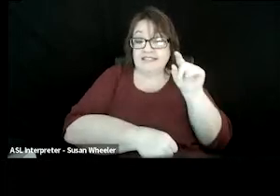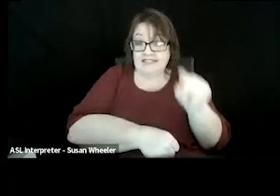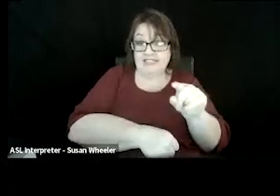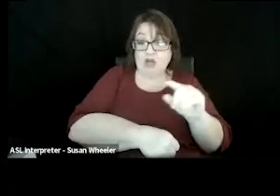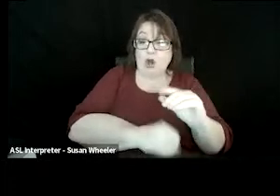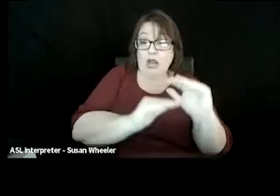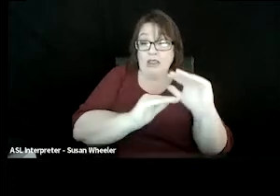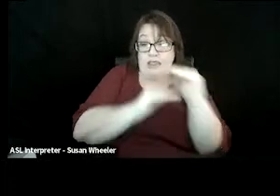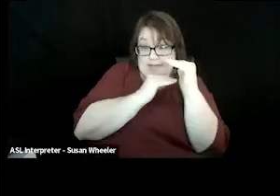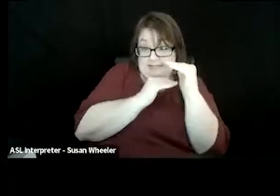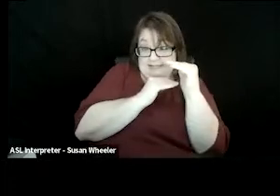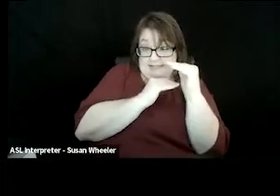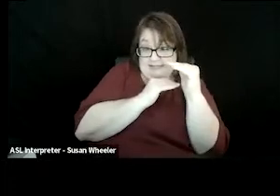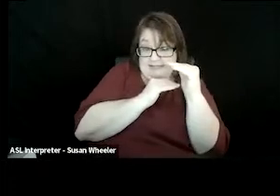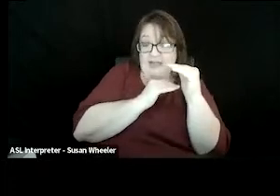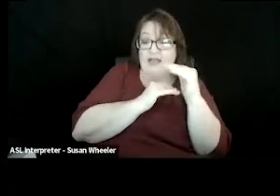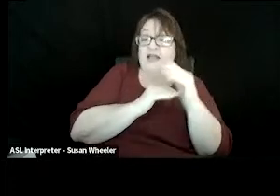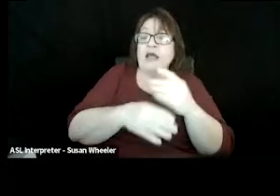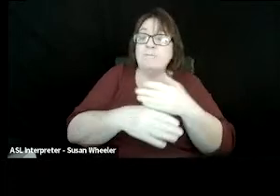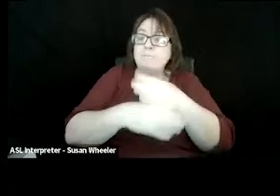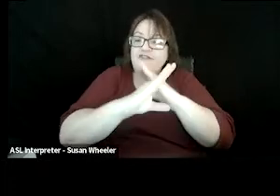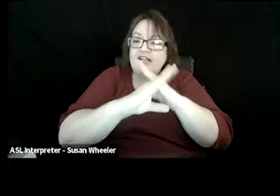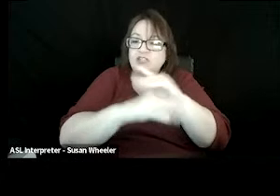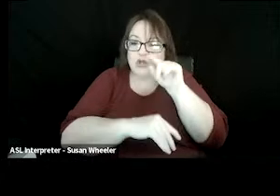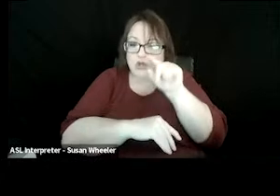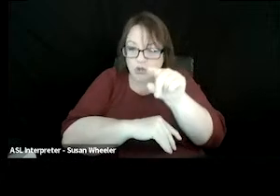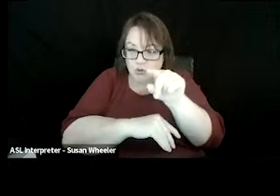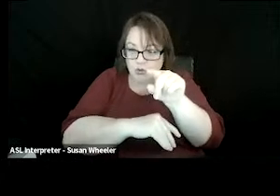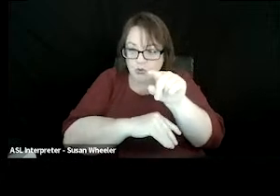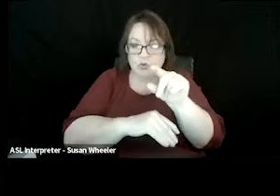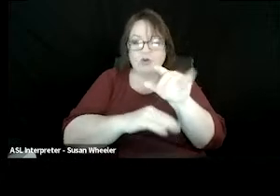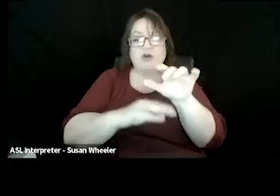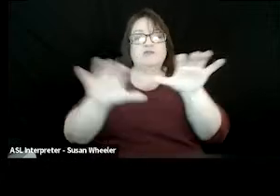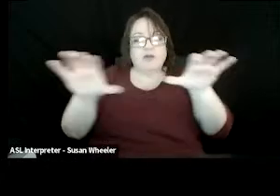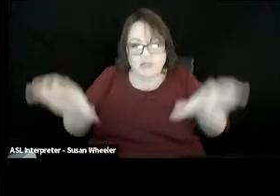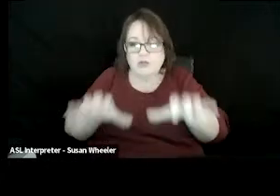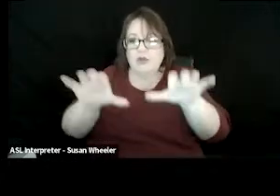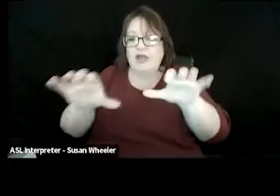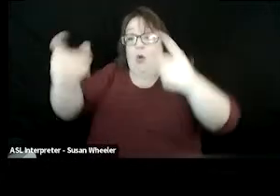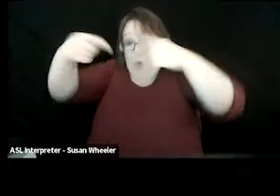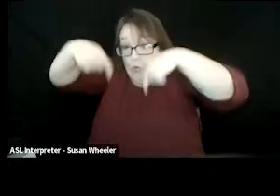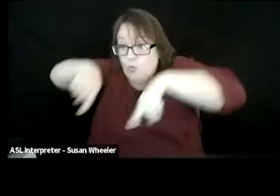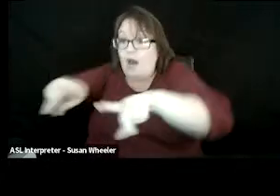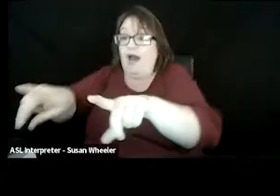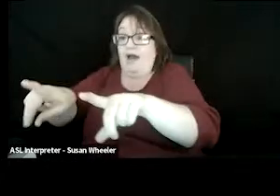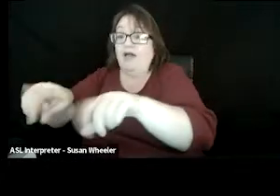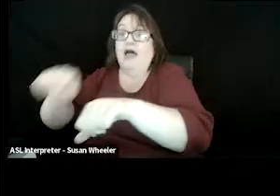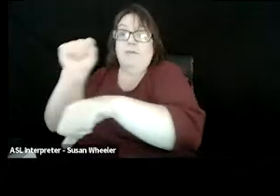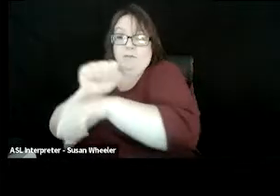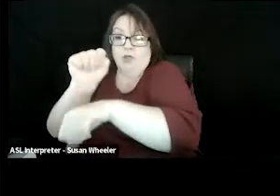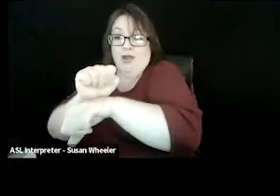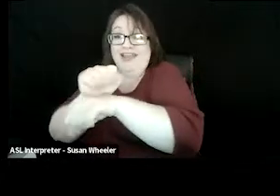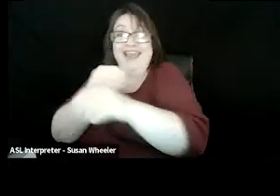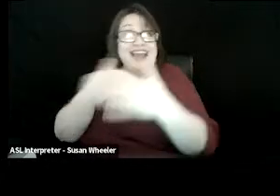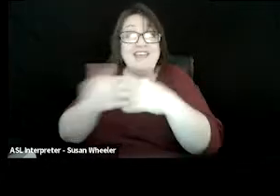that essentially prevent you from doing things during your employment and even after your employment.